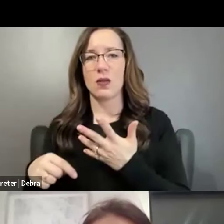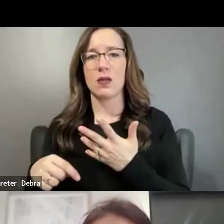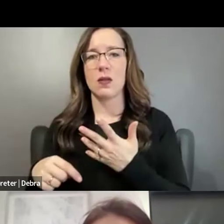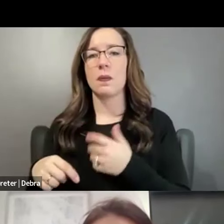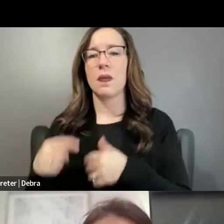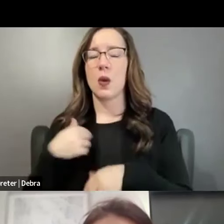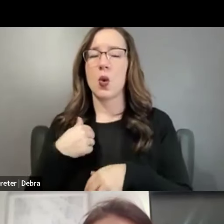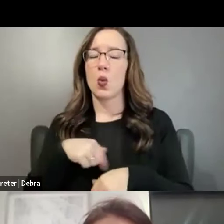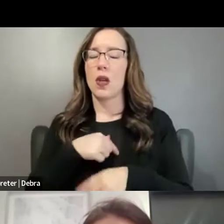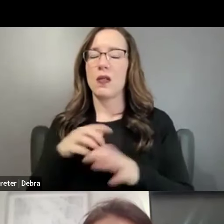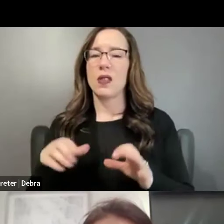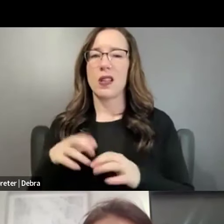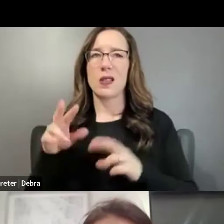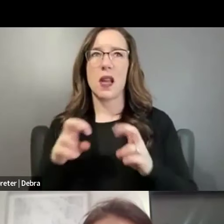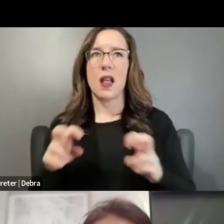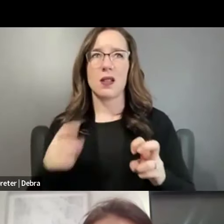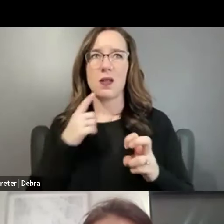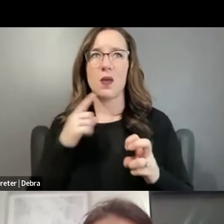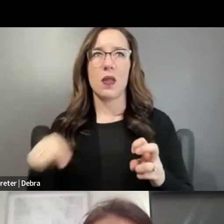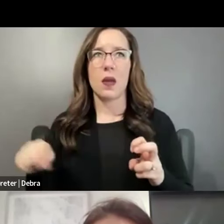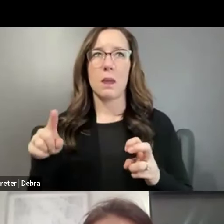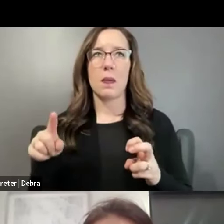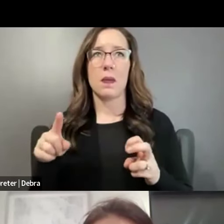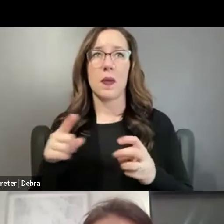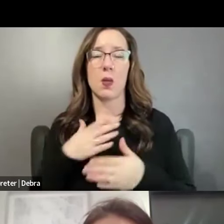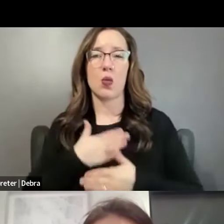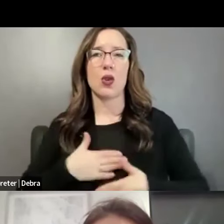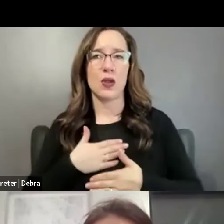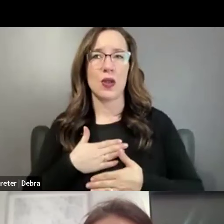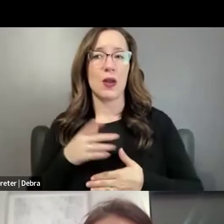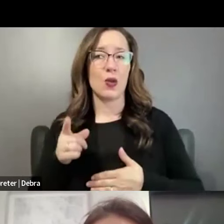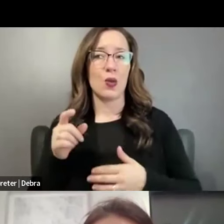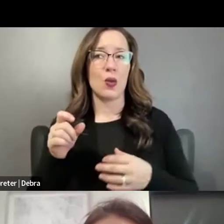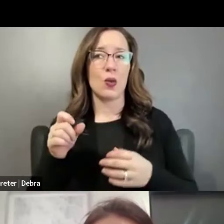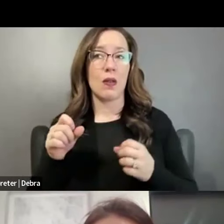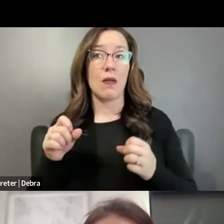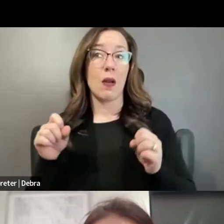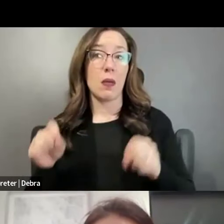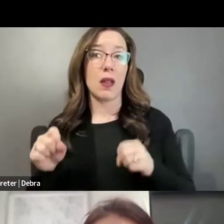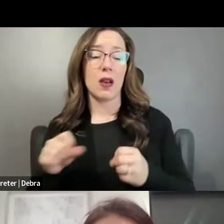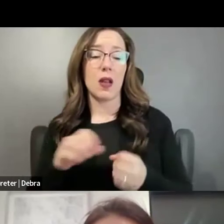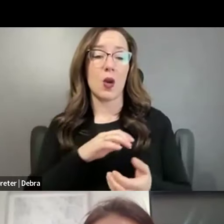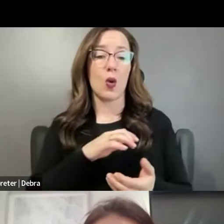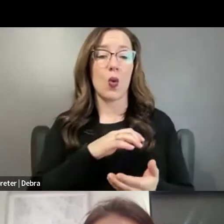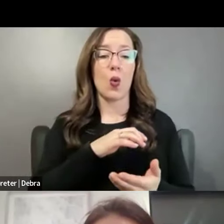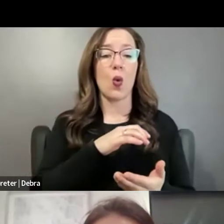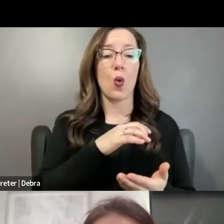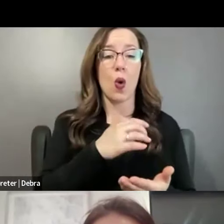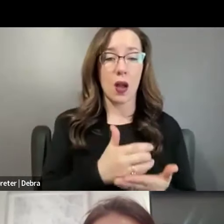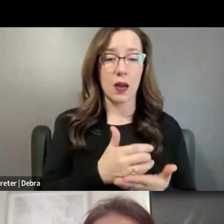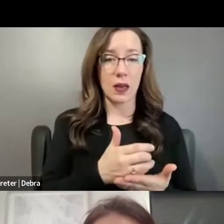We have done some analysis for them, and I appreciate you have the ability for both the quantity times the carbon intensity value of a product